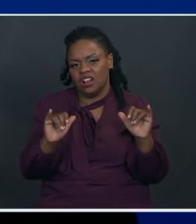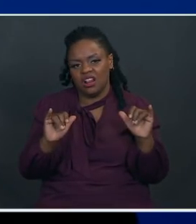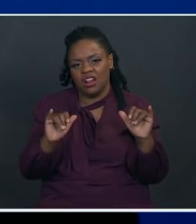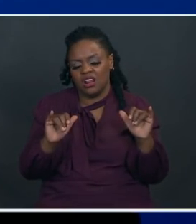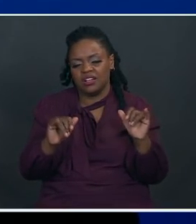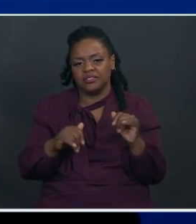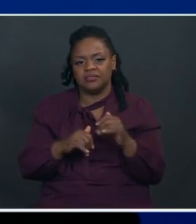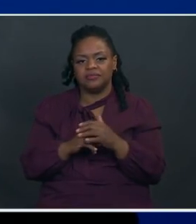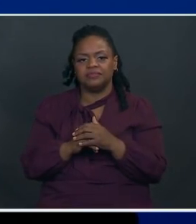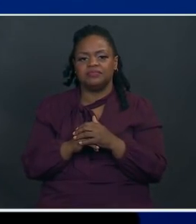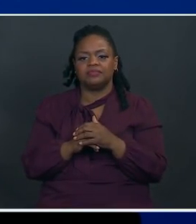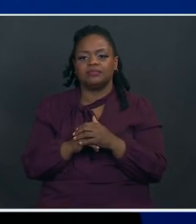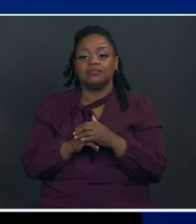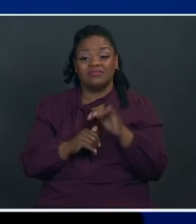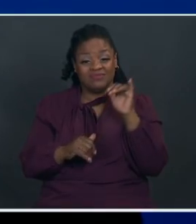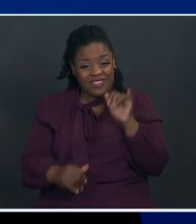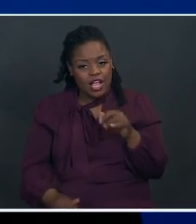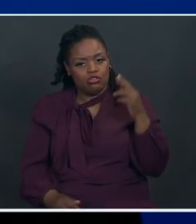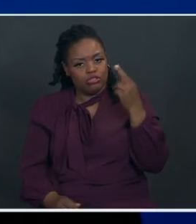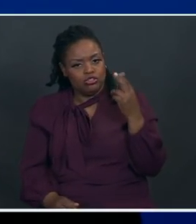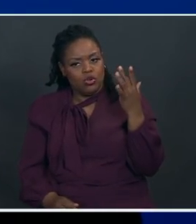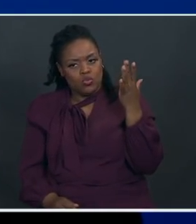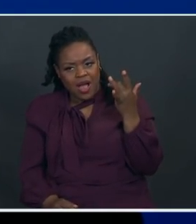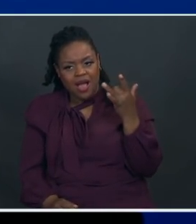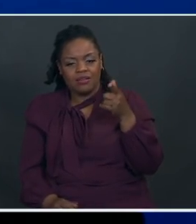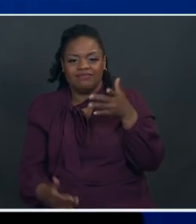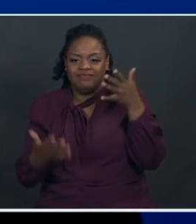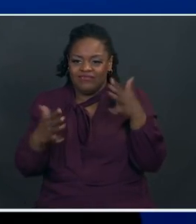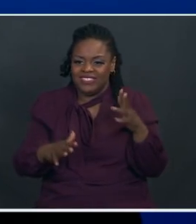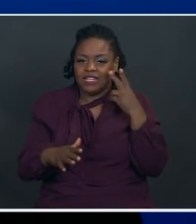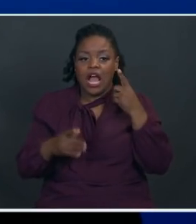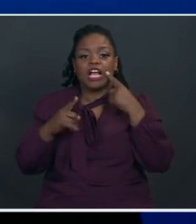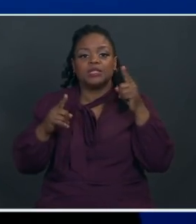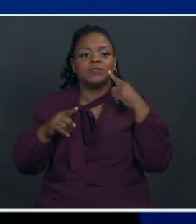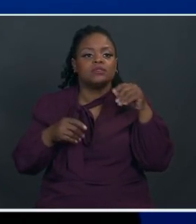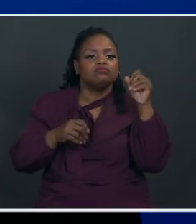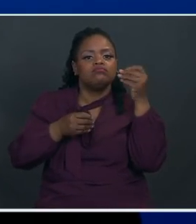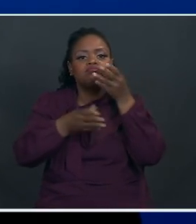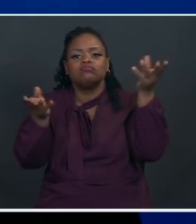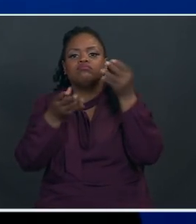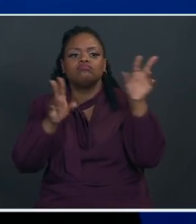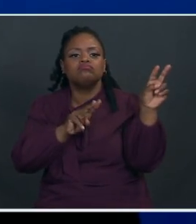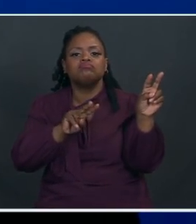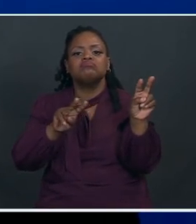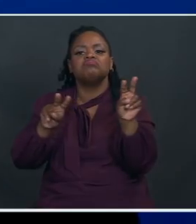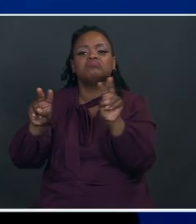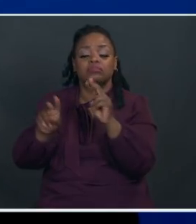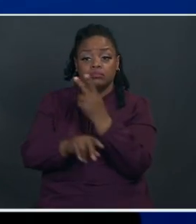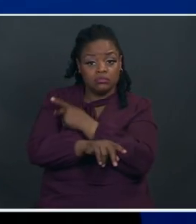And that's the reason why you've seen announcements that actually the vaccines that we're using are still effective.